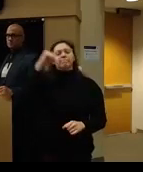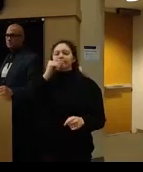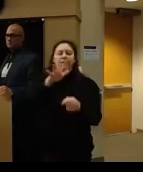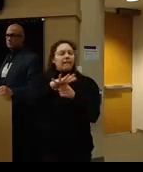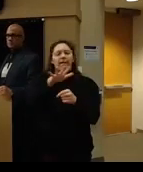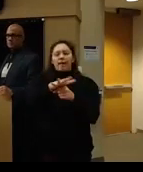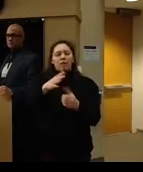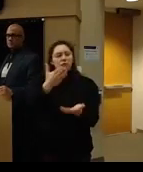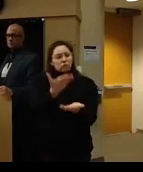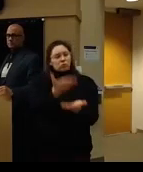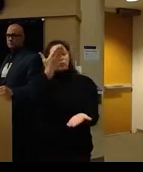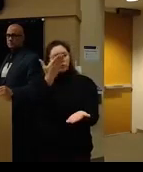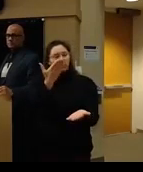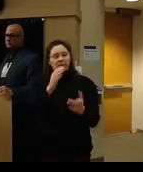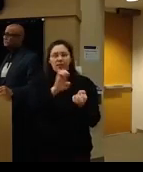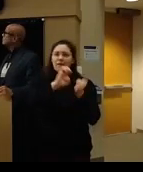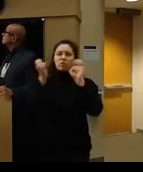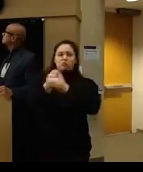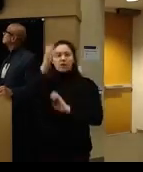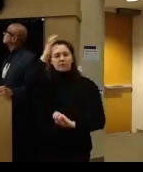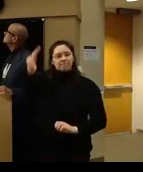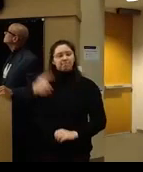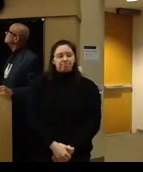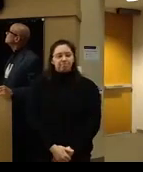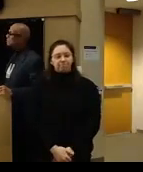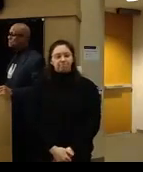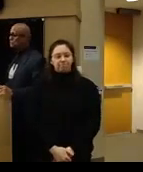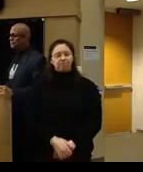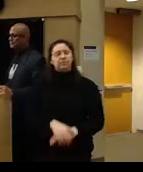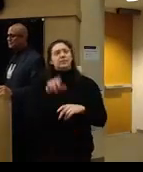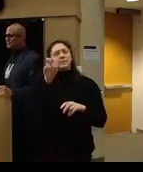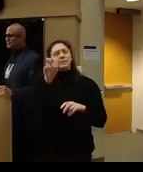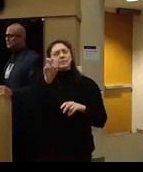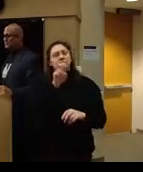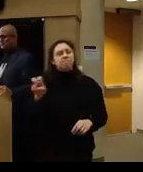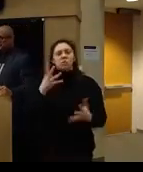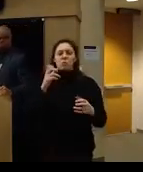the validity of so revolutionary a concept he set out to travel the world for further